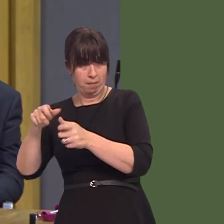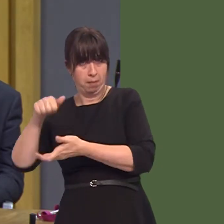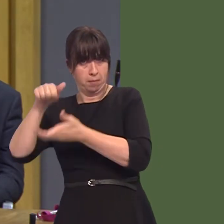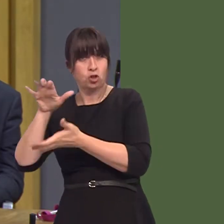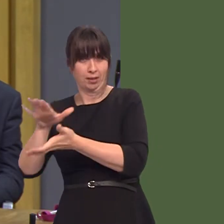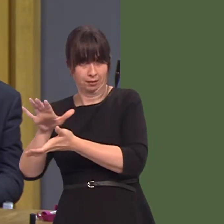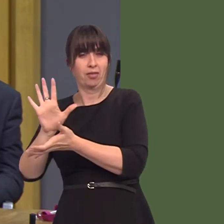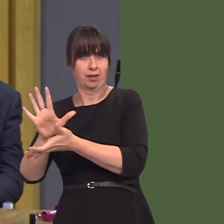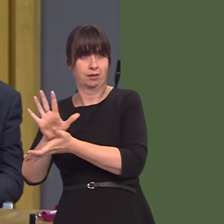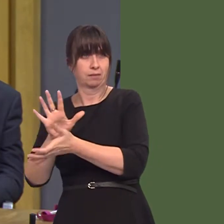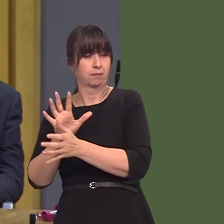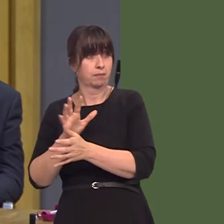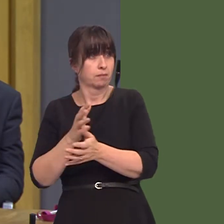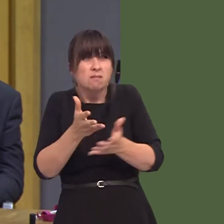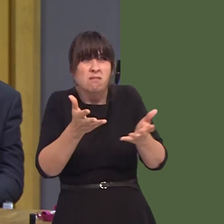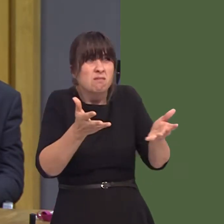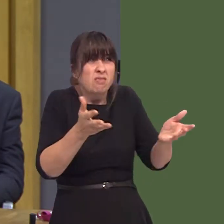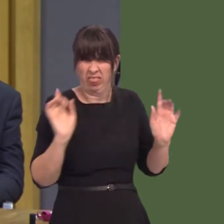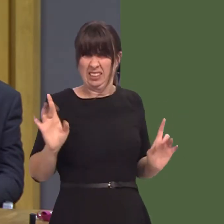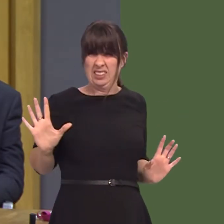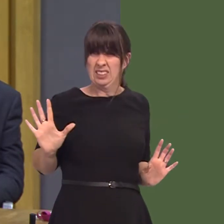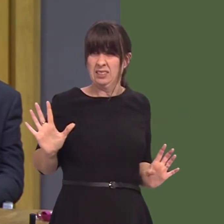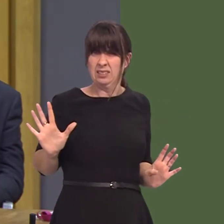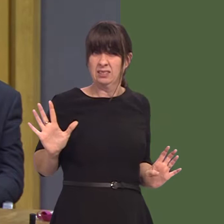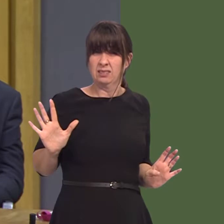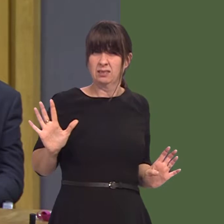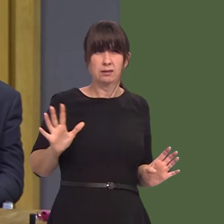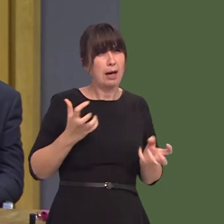you seriously saying that there is nothing else that you can do to stop this growing